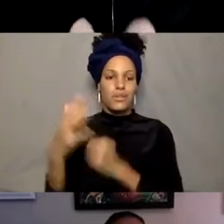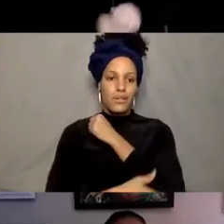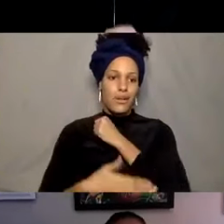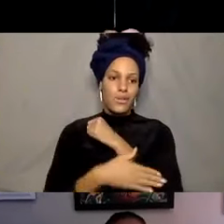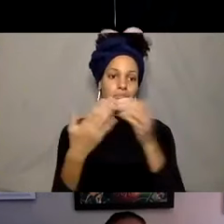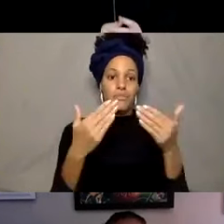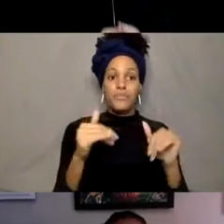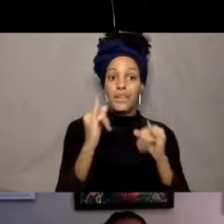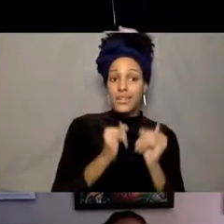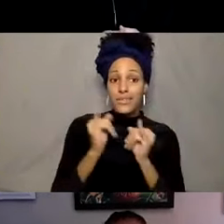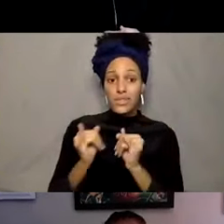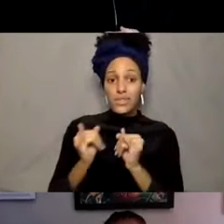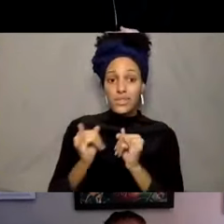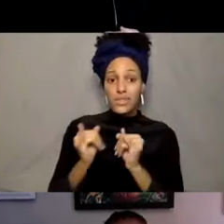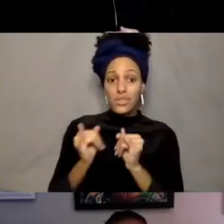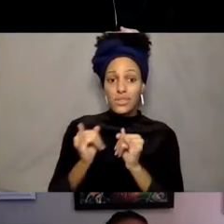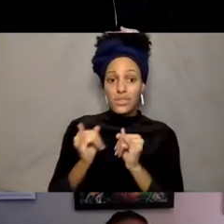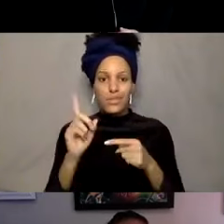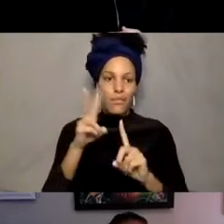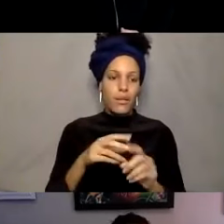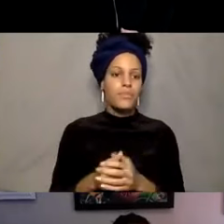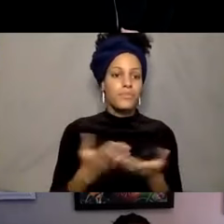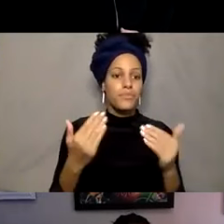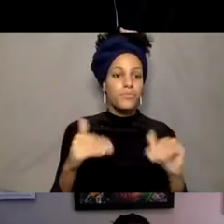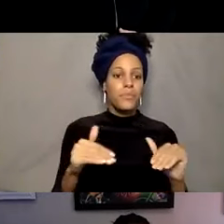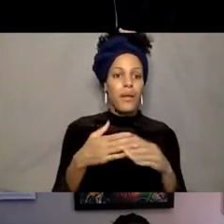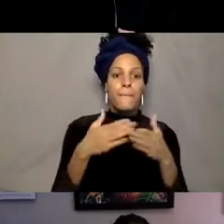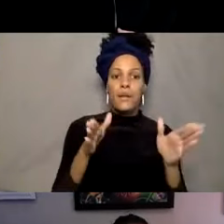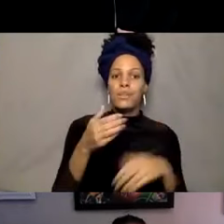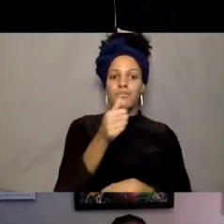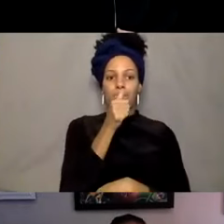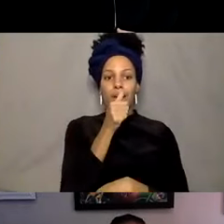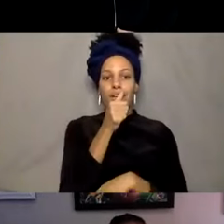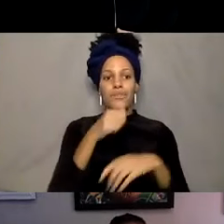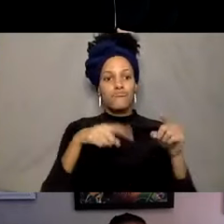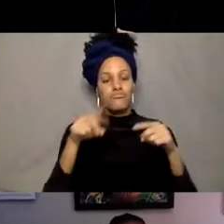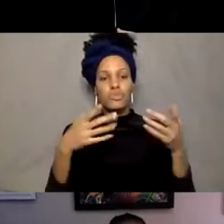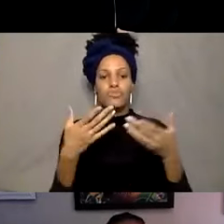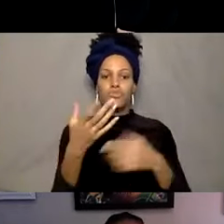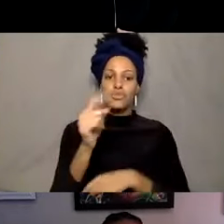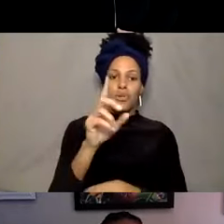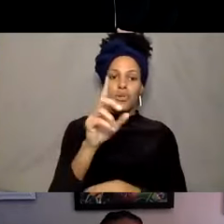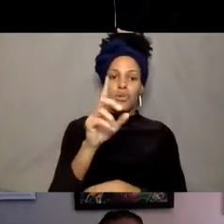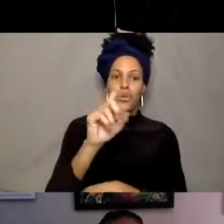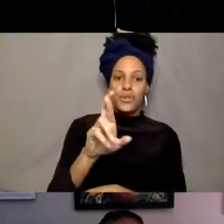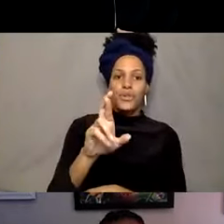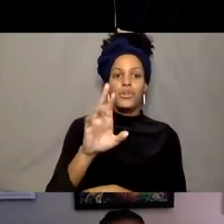Public, alternative, charter, transitional or home schools. And lastly, organizations whose main purpose